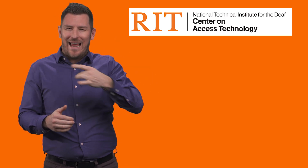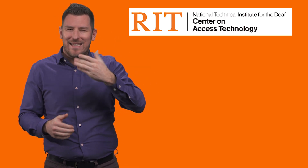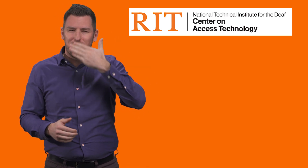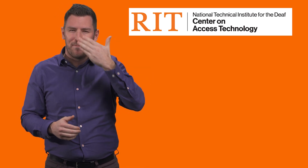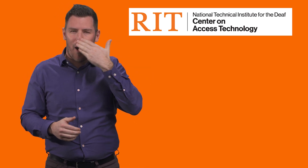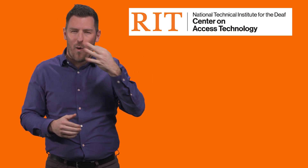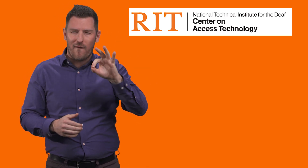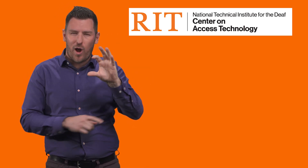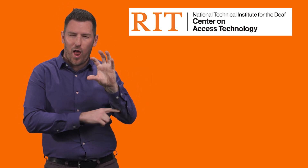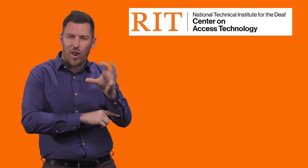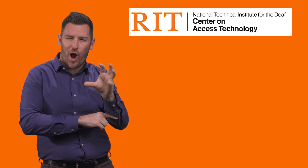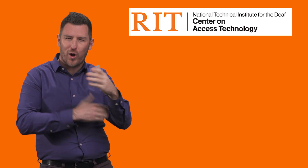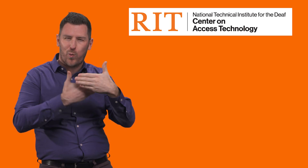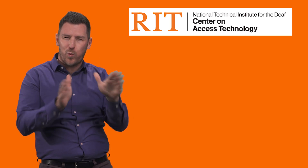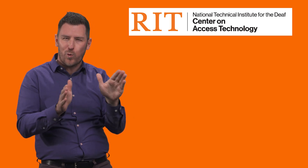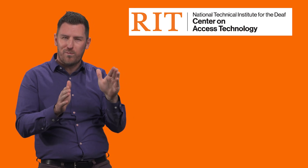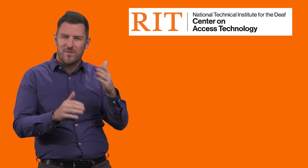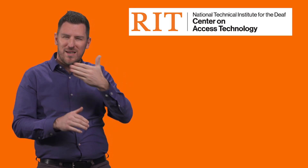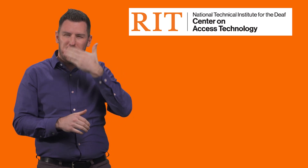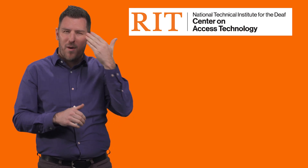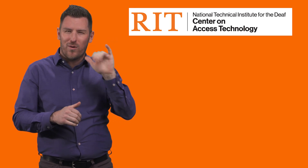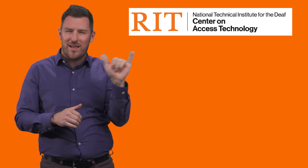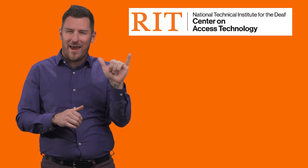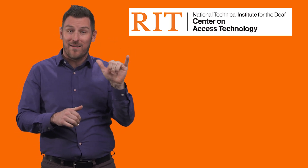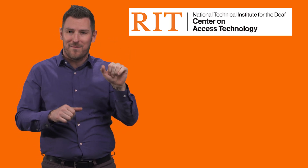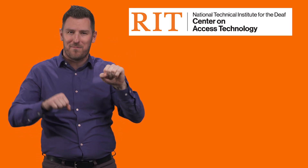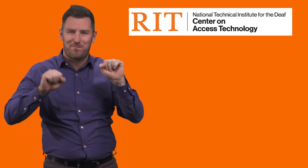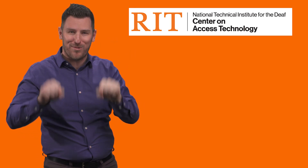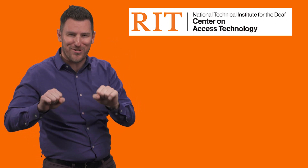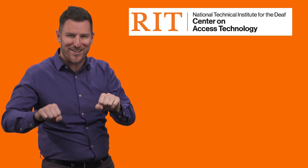I like the smell of a locker room. It smells like potential!